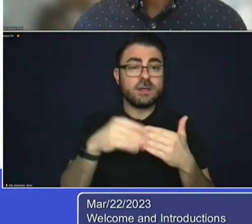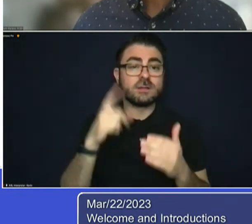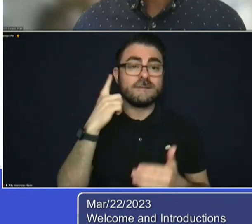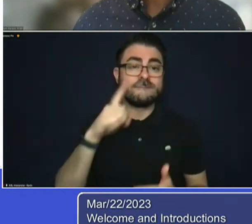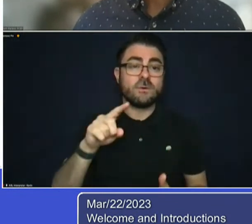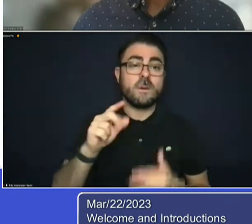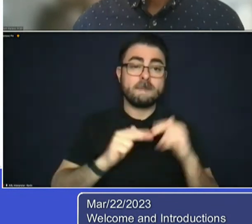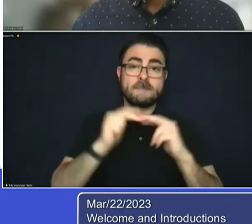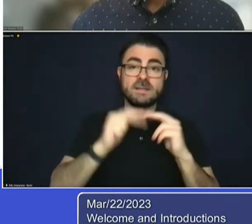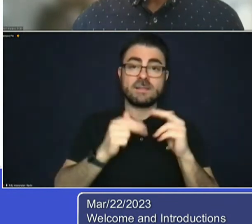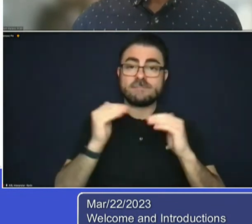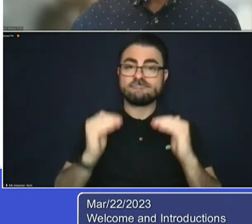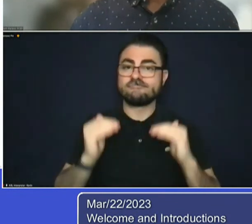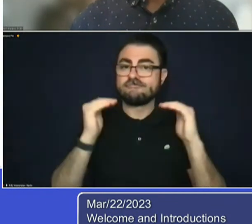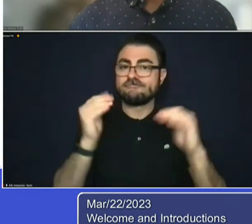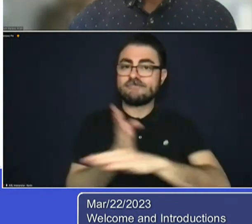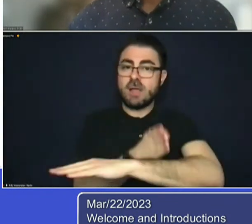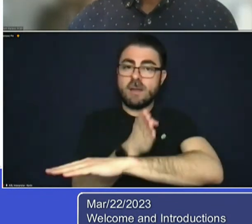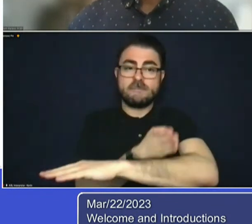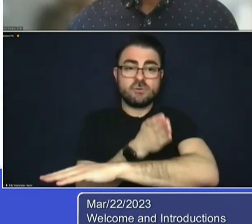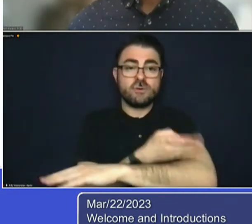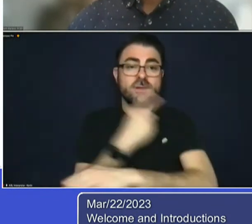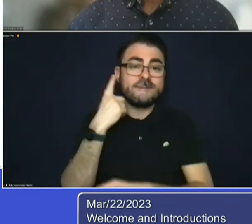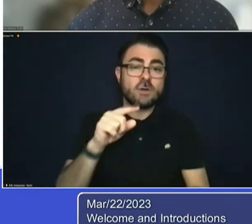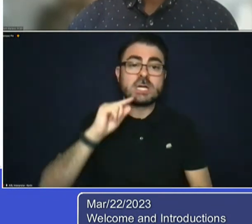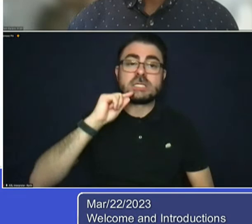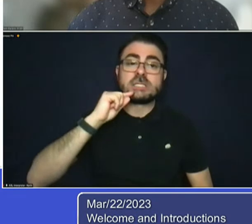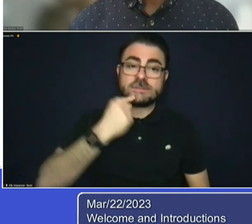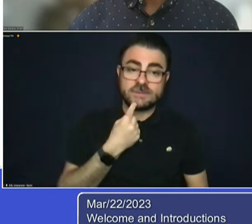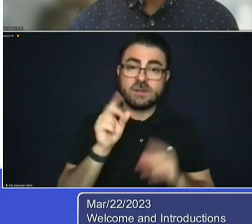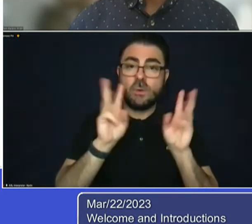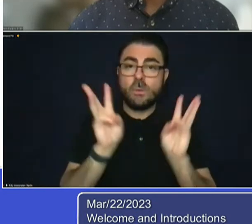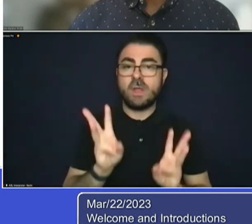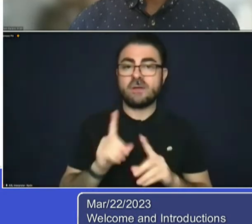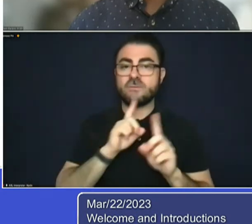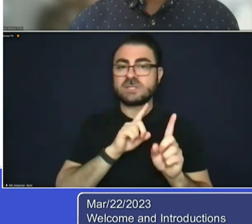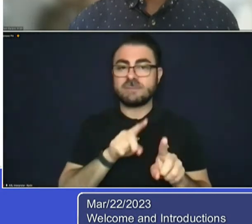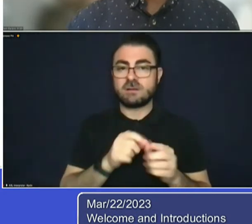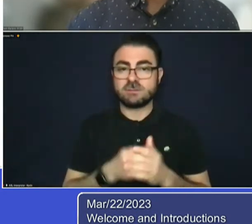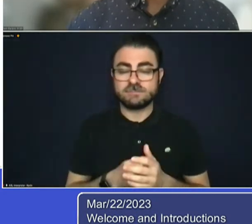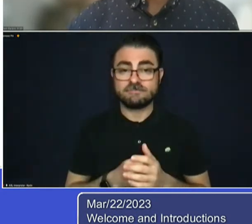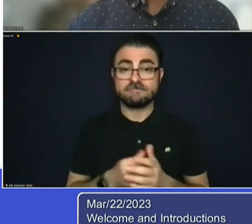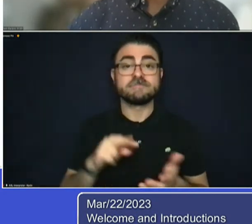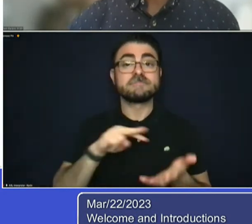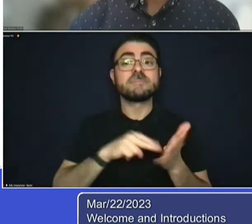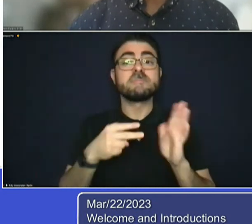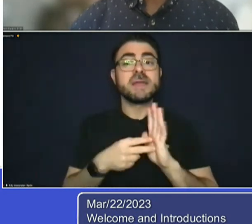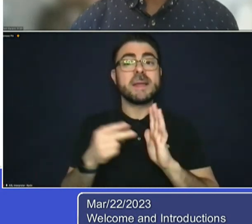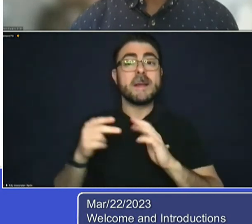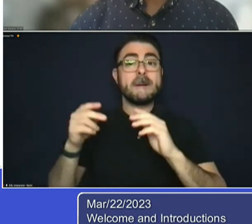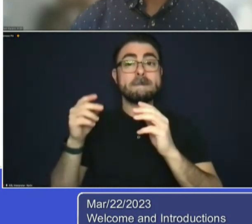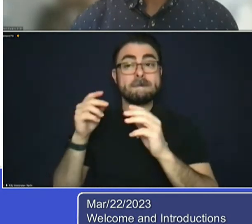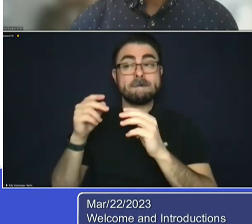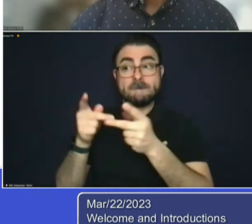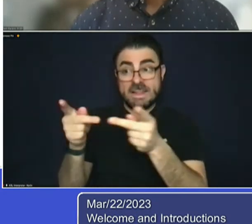THERE'S 30 MILLION FOR BUILDING UPGRADES FOR COMMUNITY SEVERE WEATHER RESPONSE.